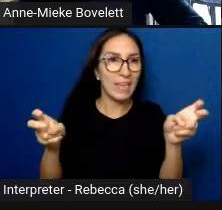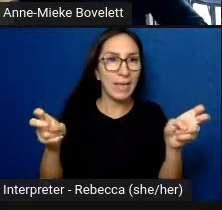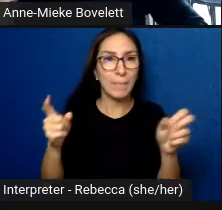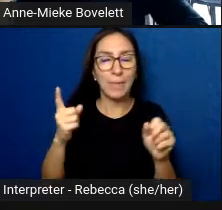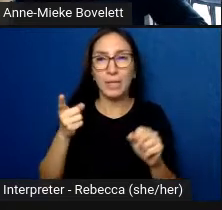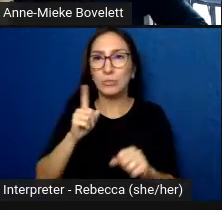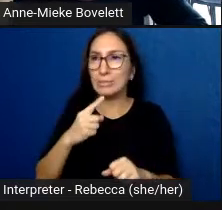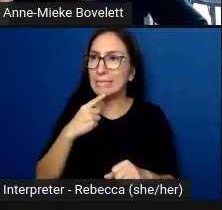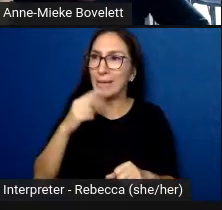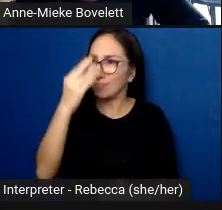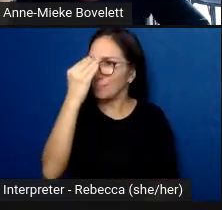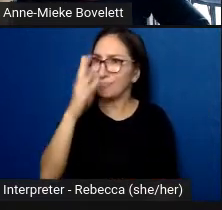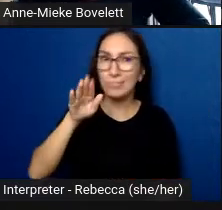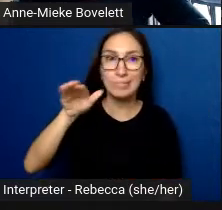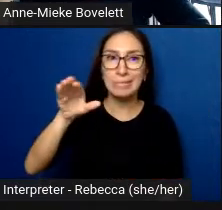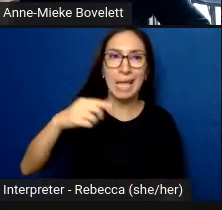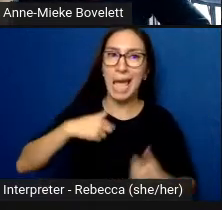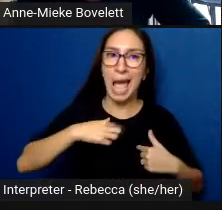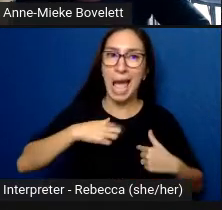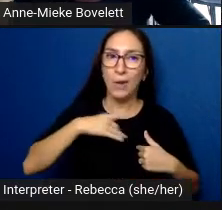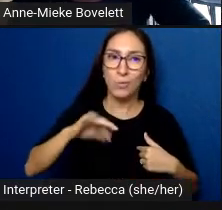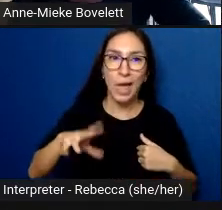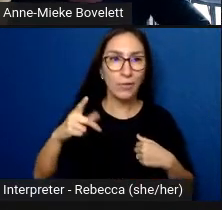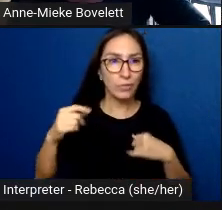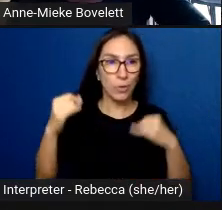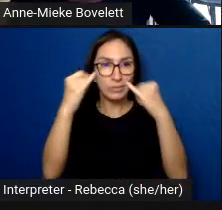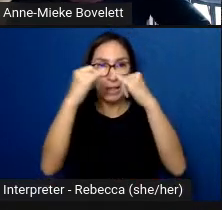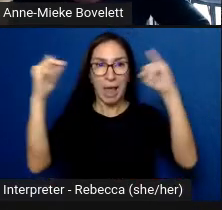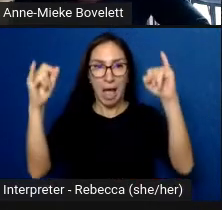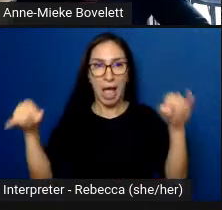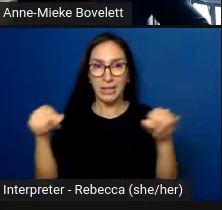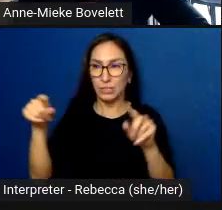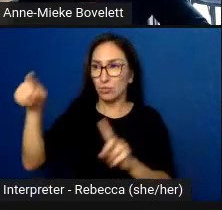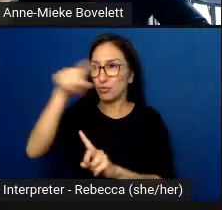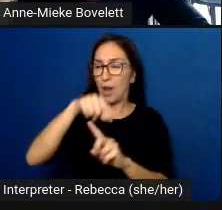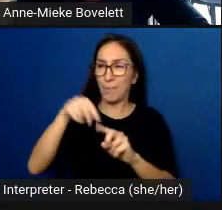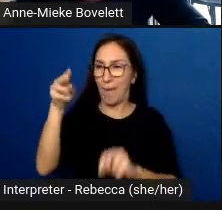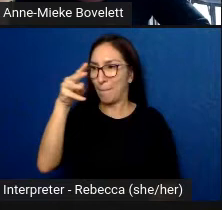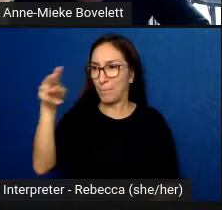"I don't like those lines around my menu items, how can I remove those?"